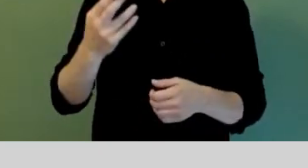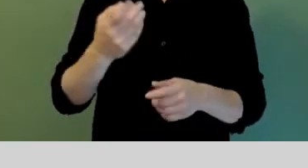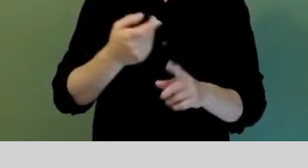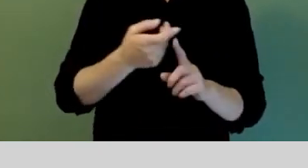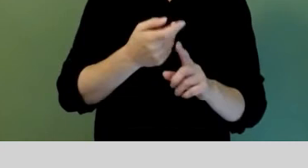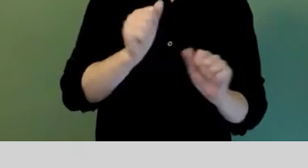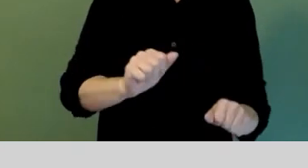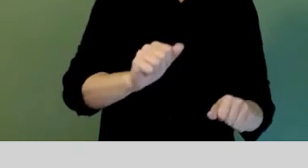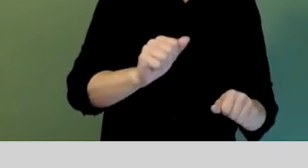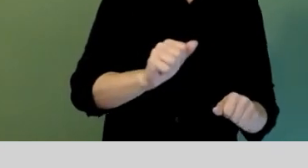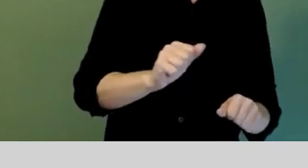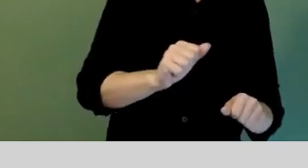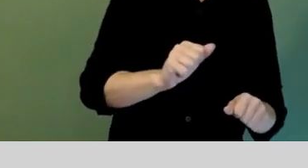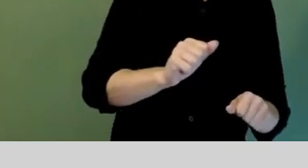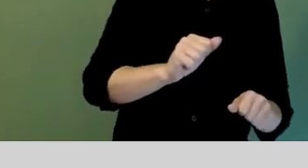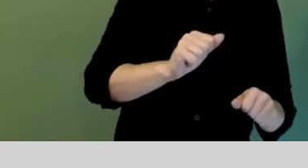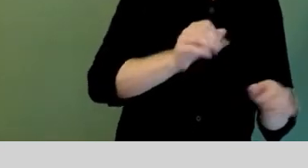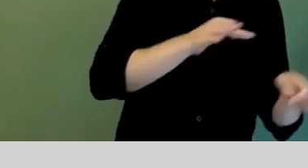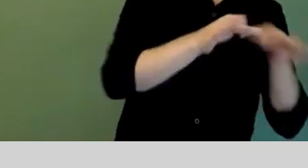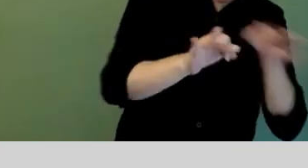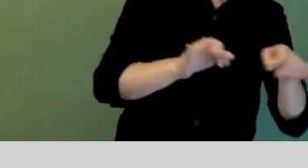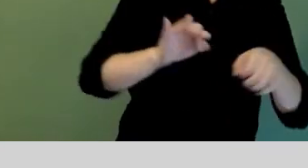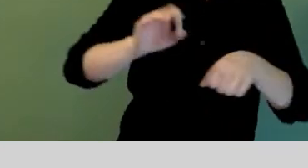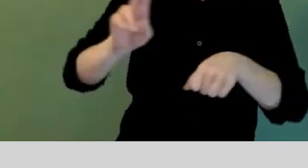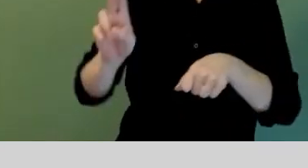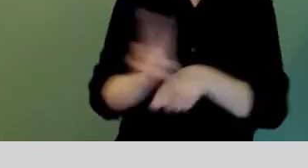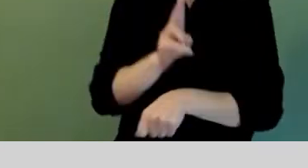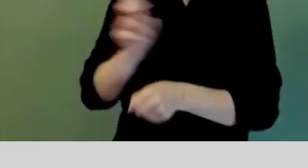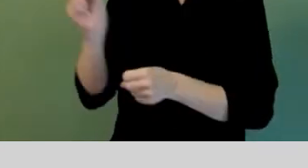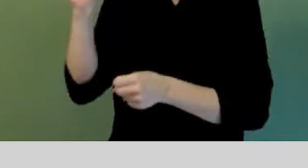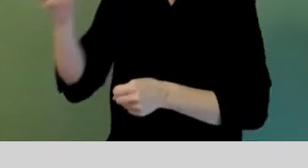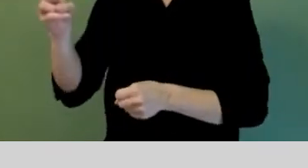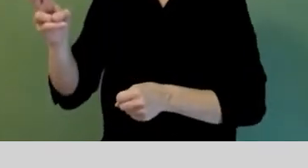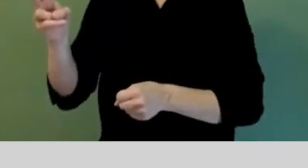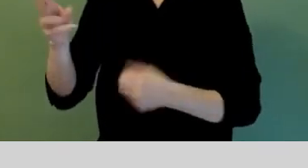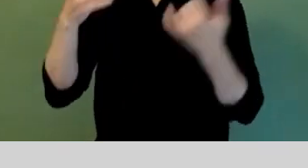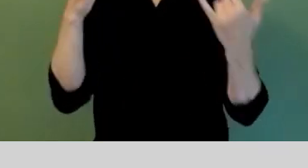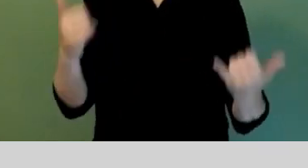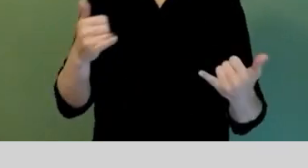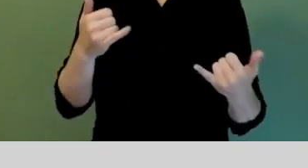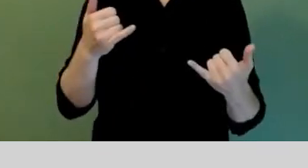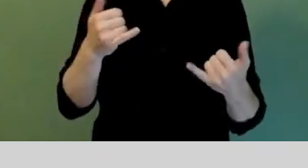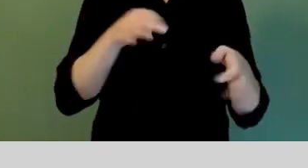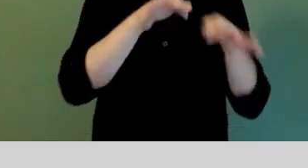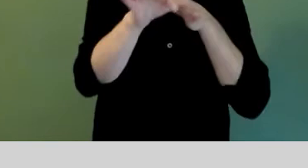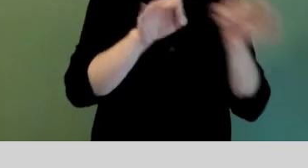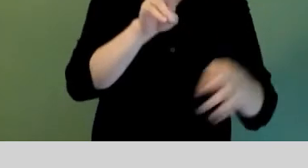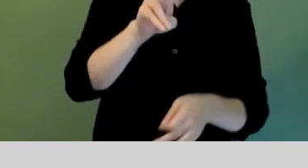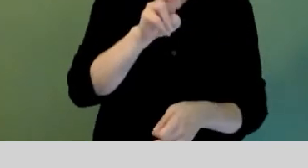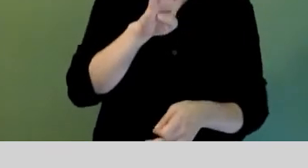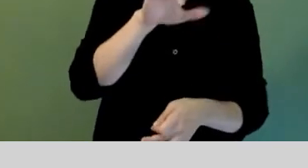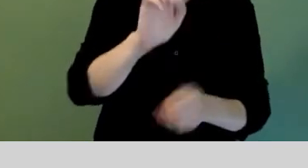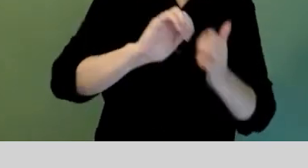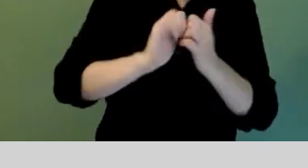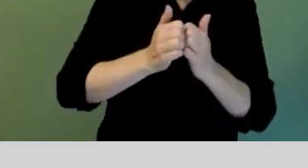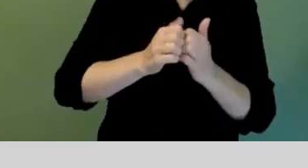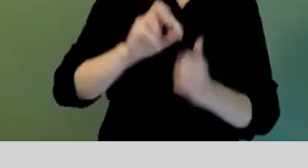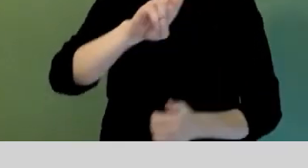to defining our variable by using the run decorator. This gives us the advantage of scoping of our variables correctly.